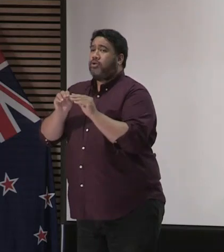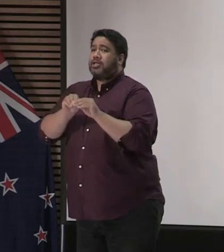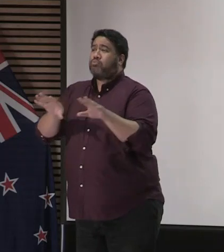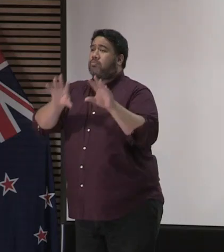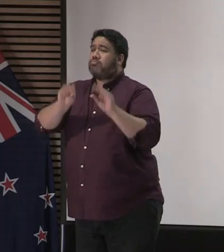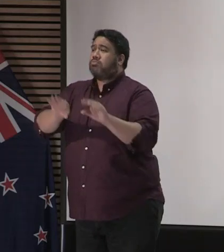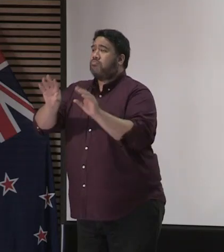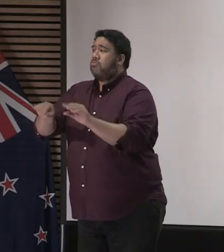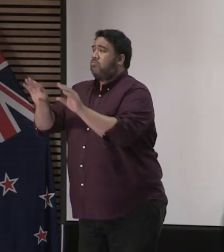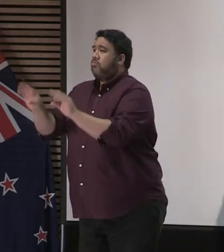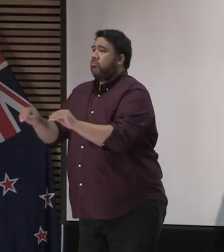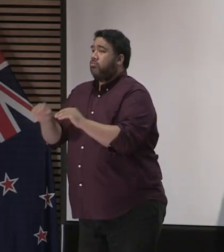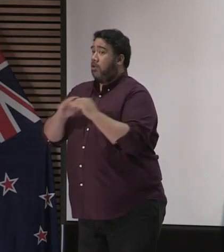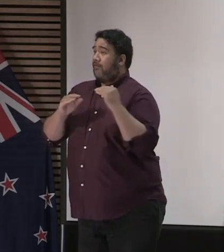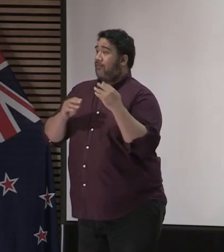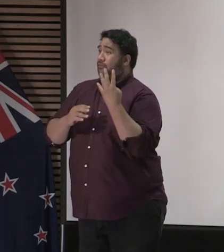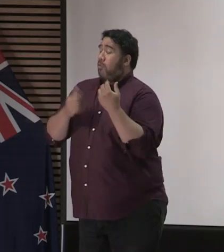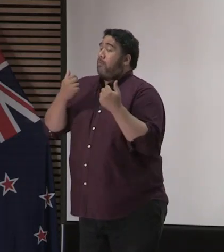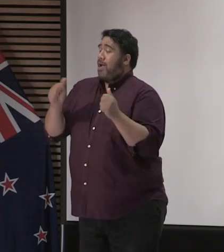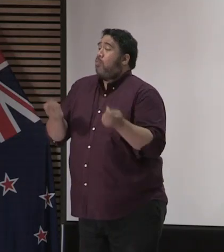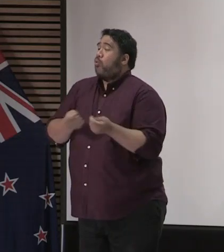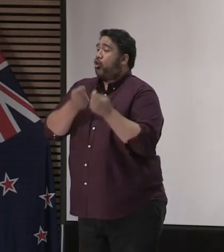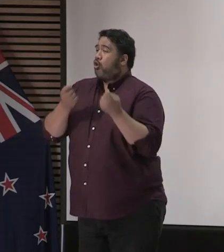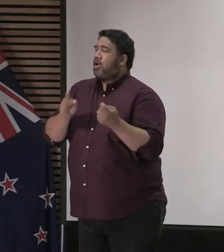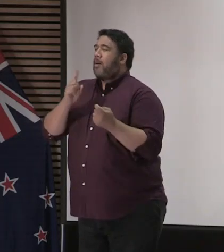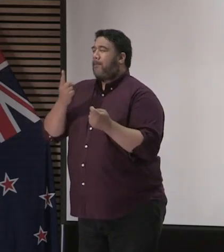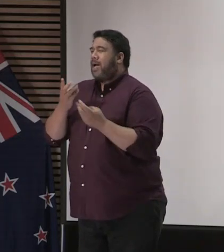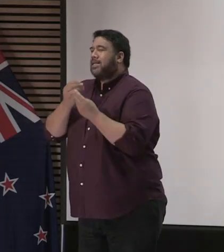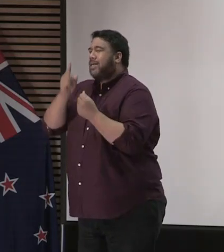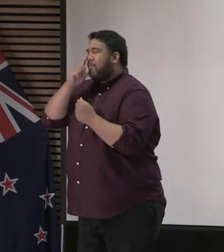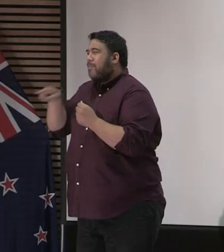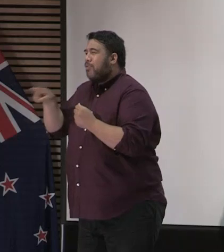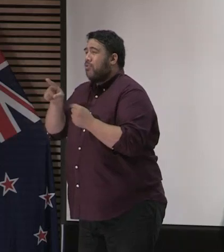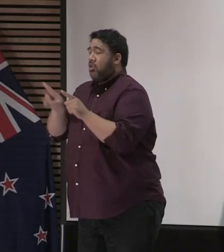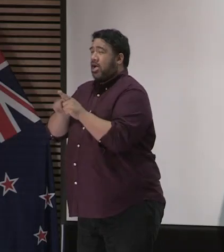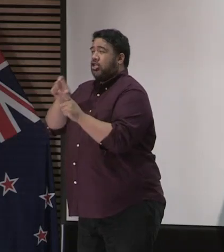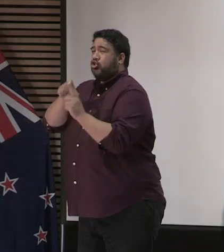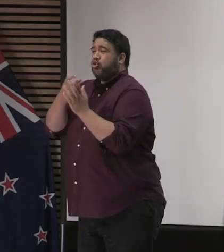at Alert Level 4 to break the chain of transmission and prevent further community